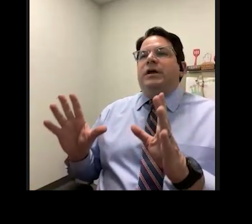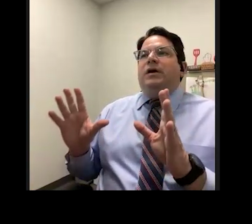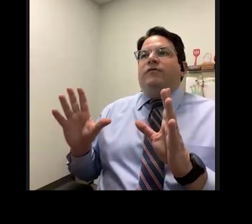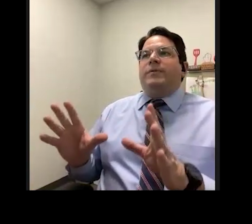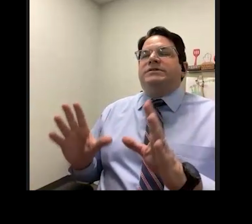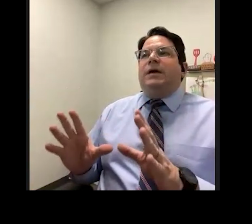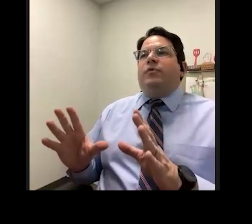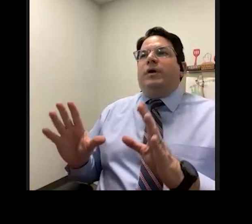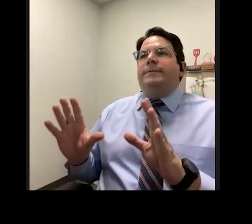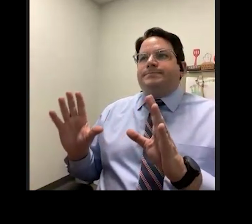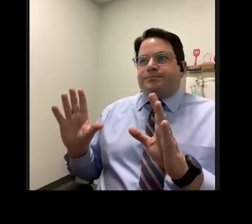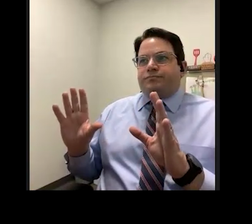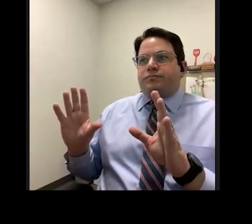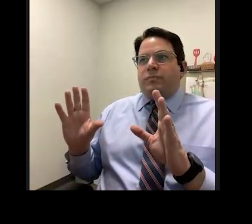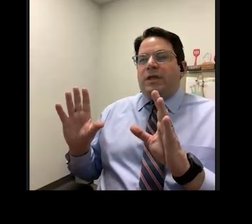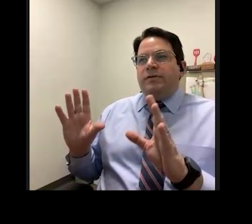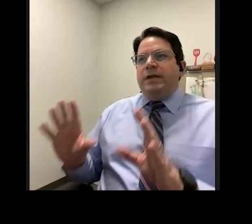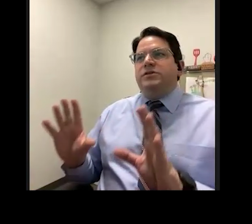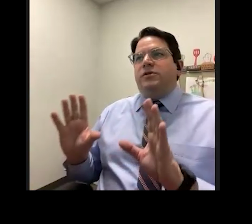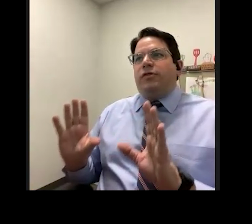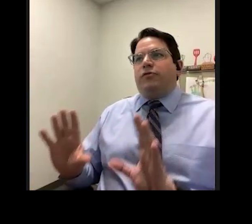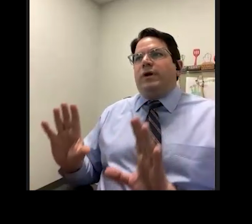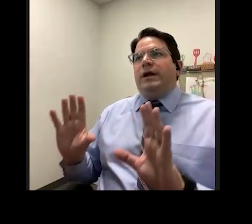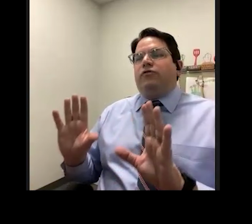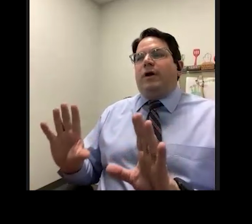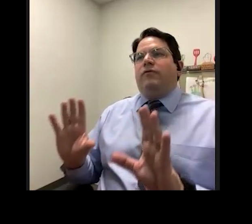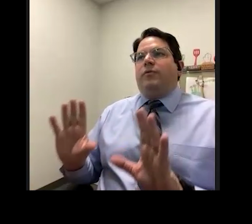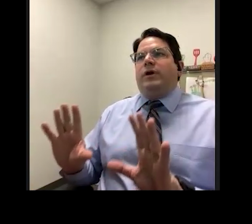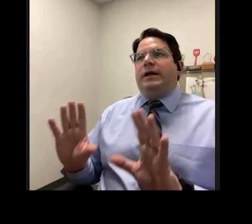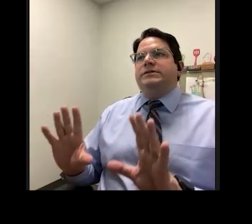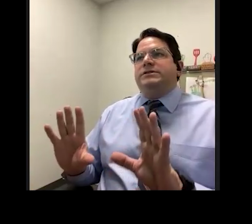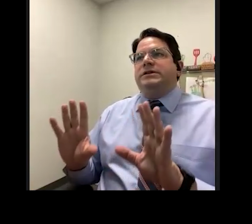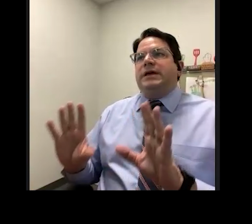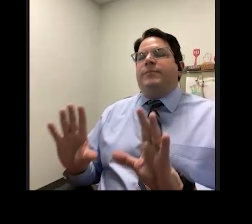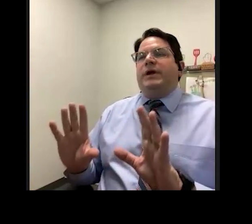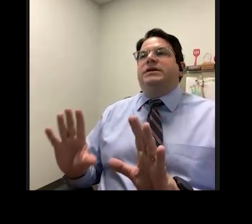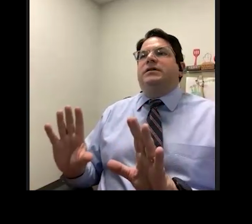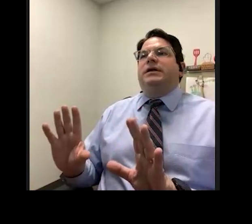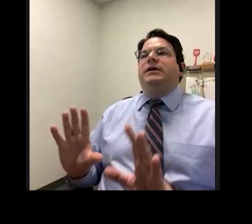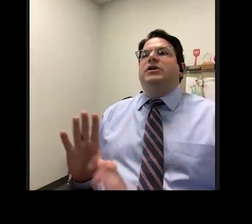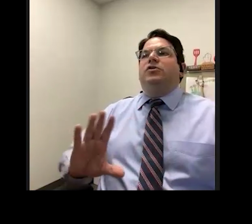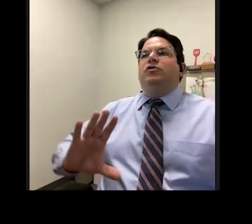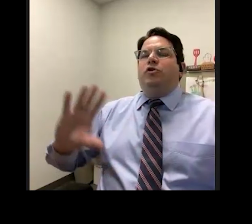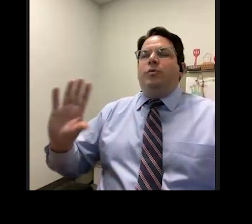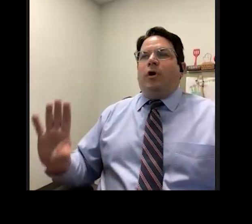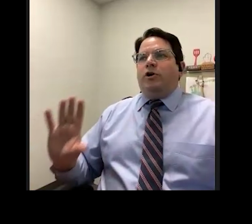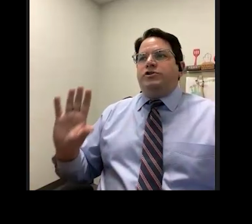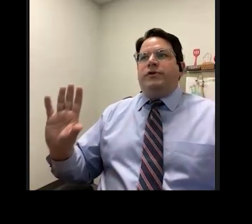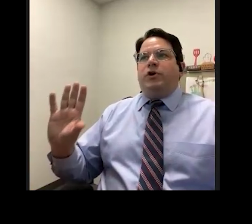But from this standpoint, these are the three credit reporting agencies that basically loom large